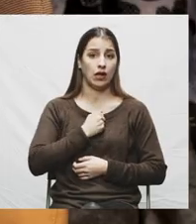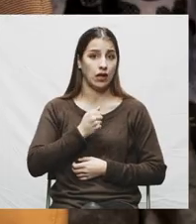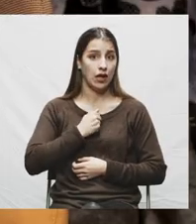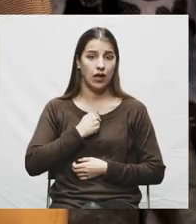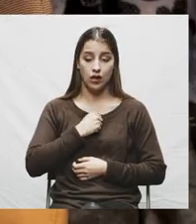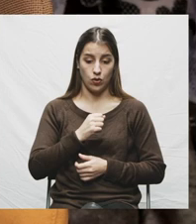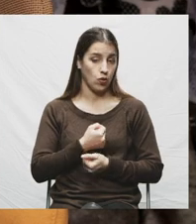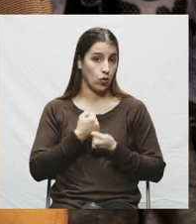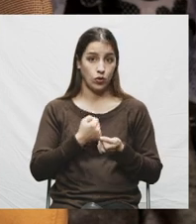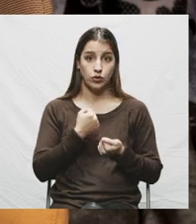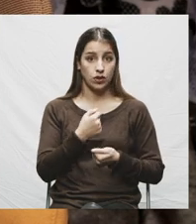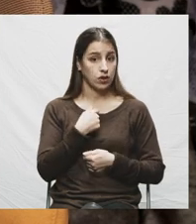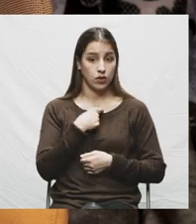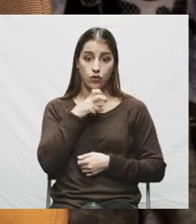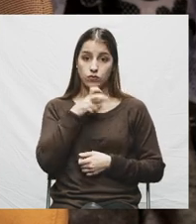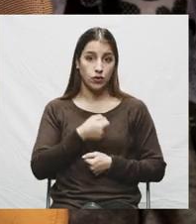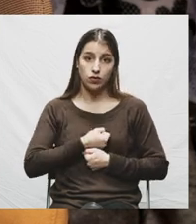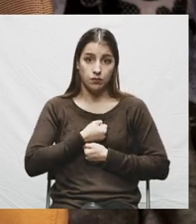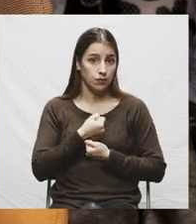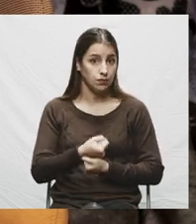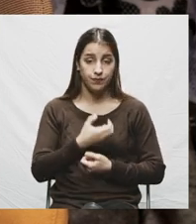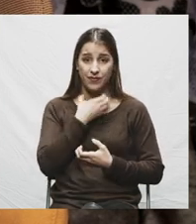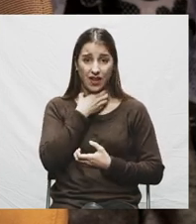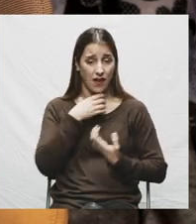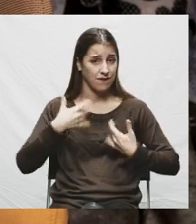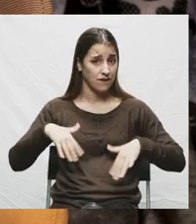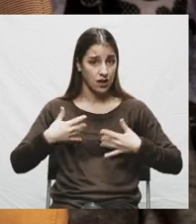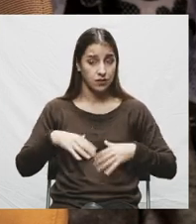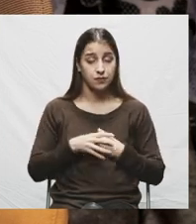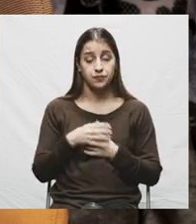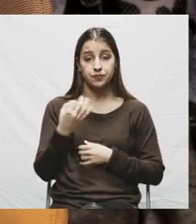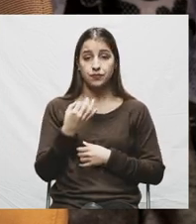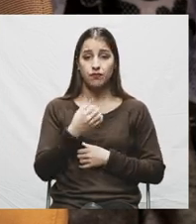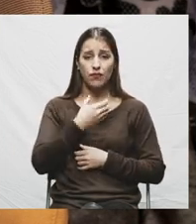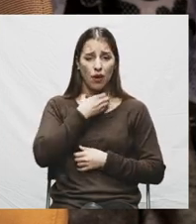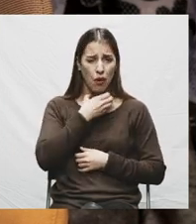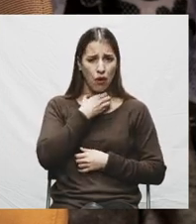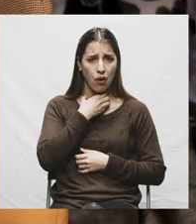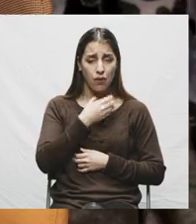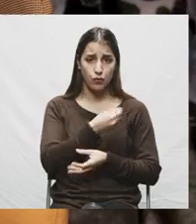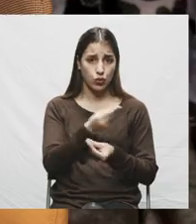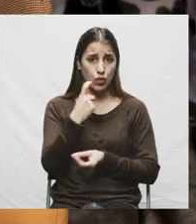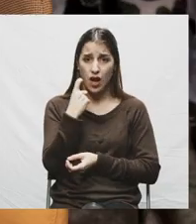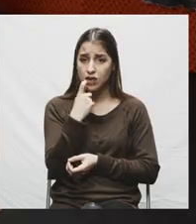You were finally free! — They finally let me go! and, immediately, I went back